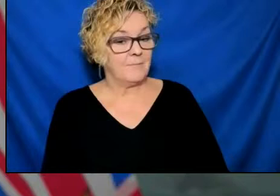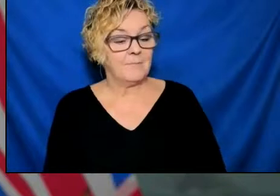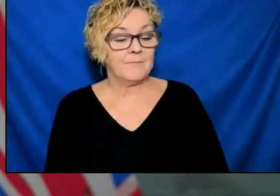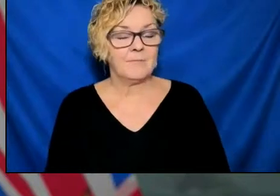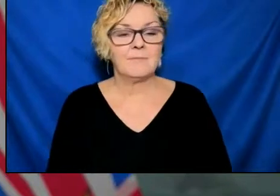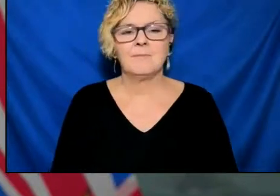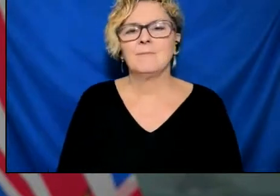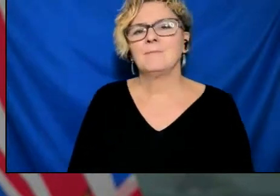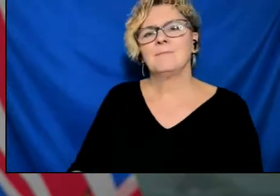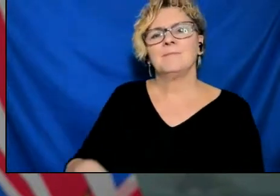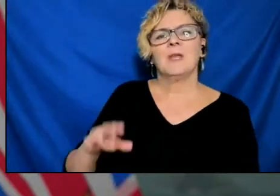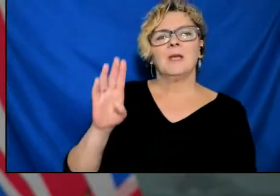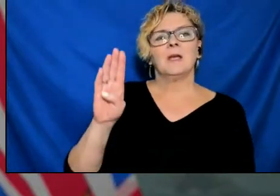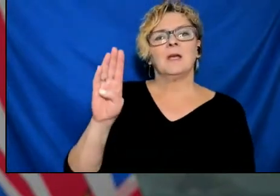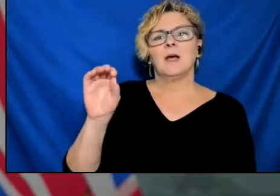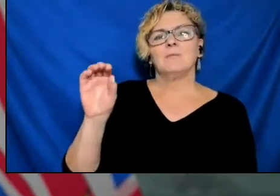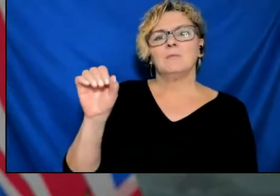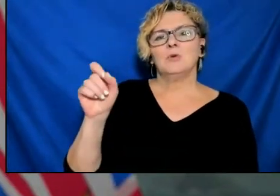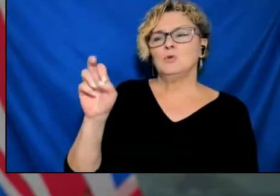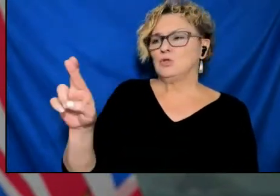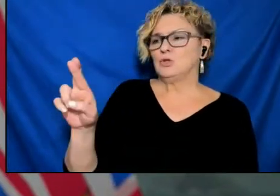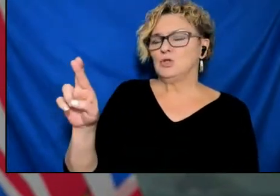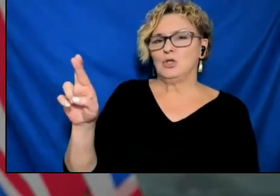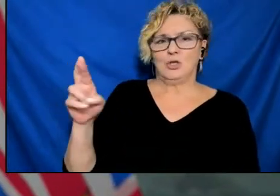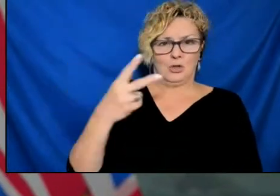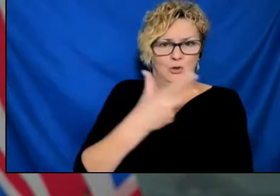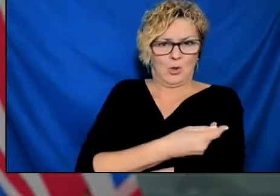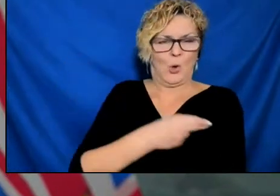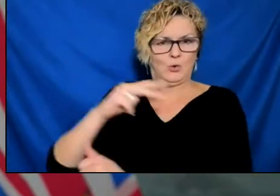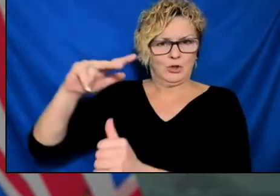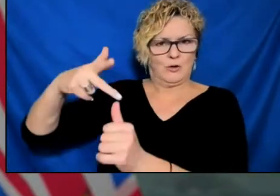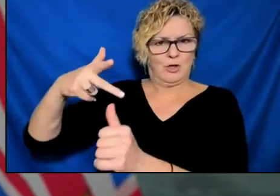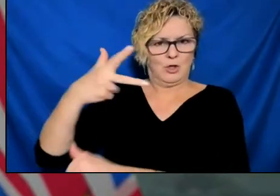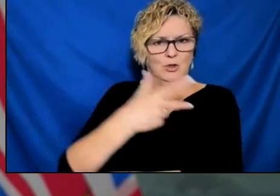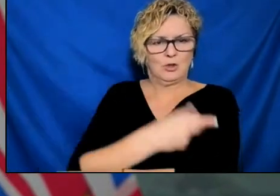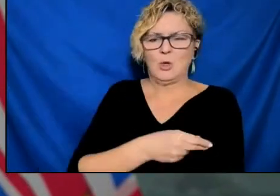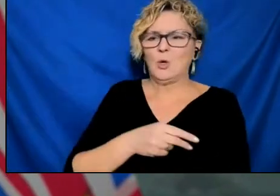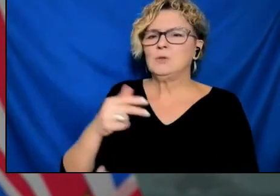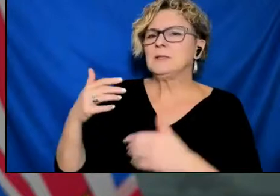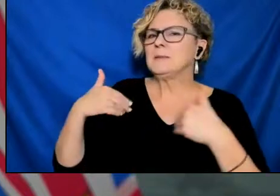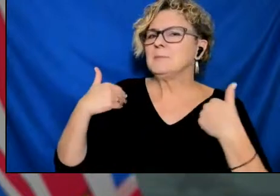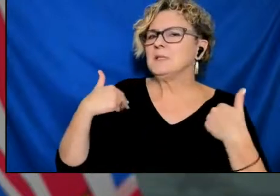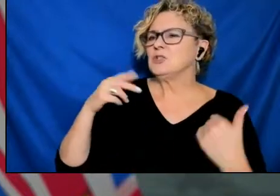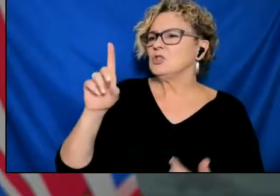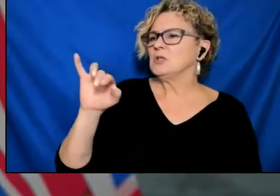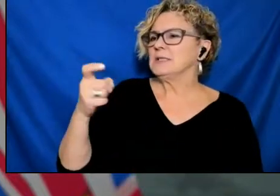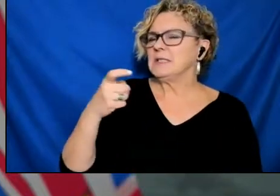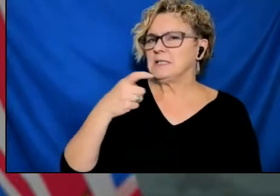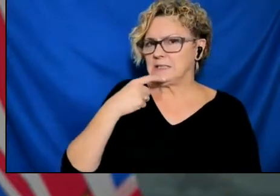In terms of the booster doses, Minister Dix mentioned almost a